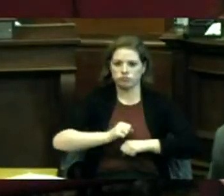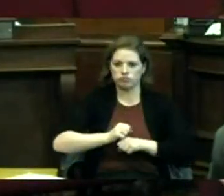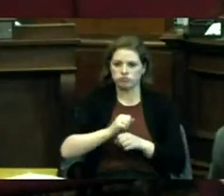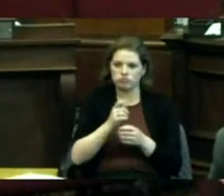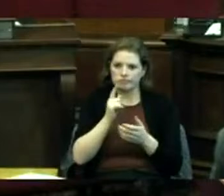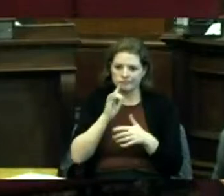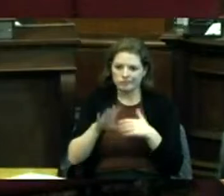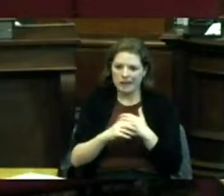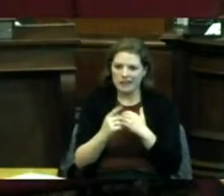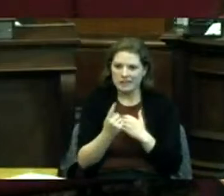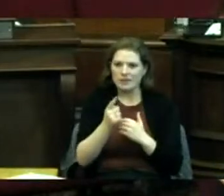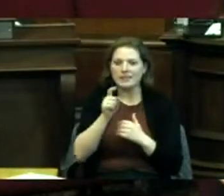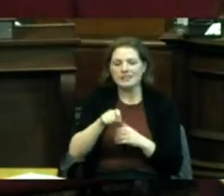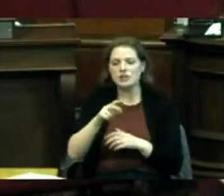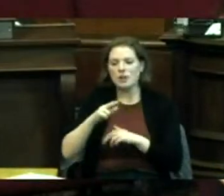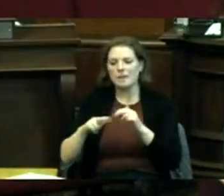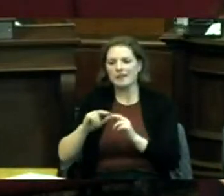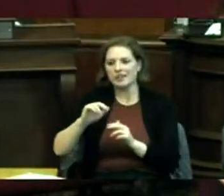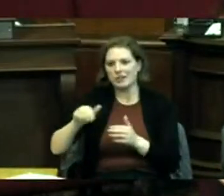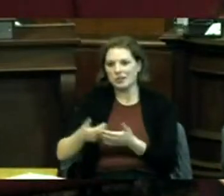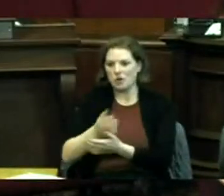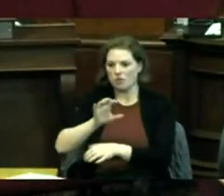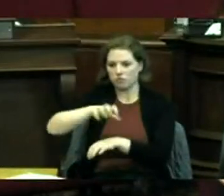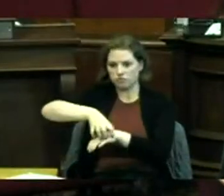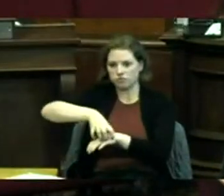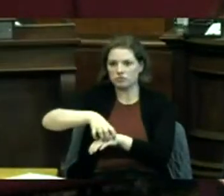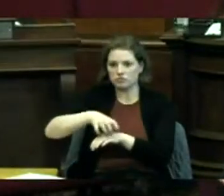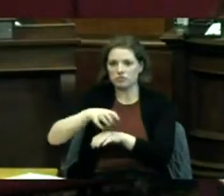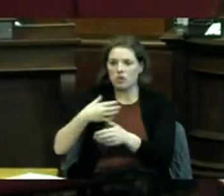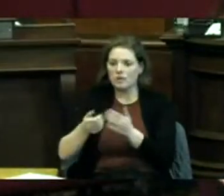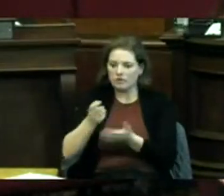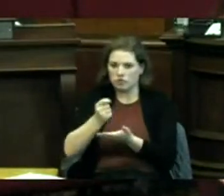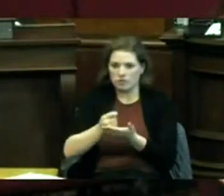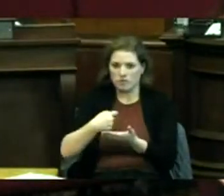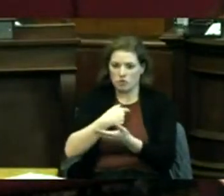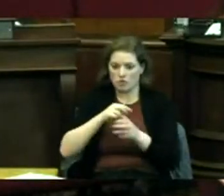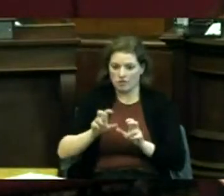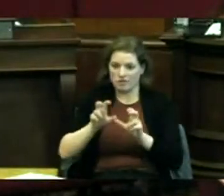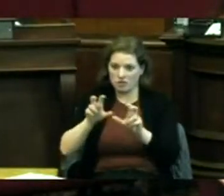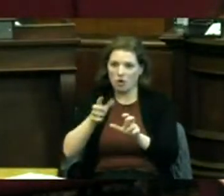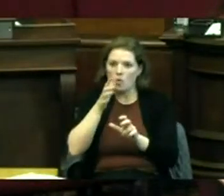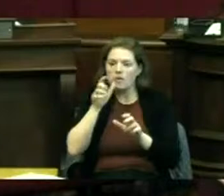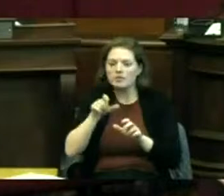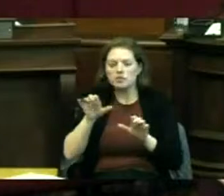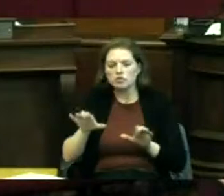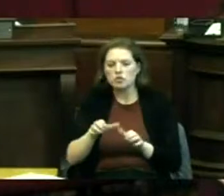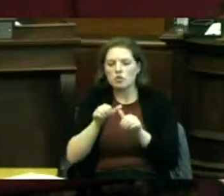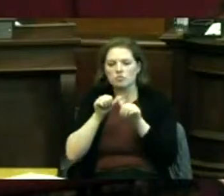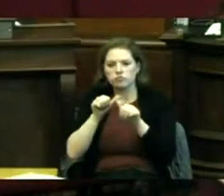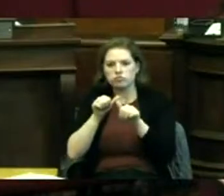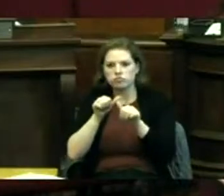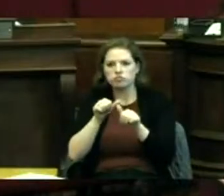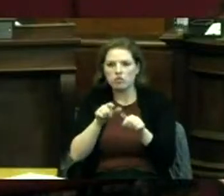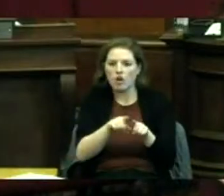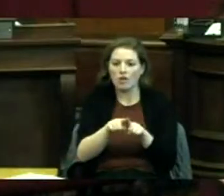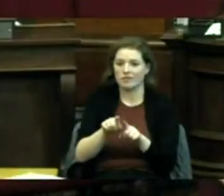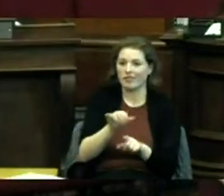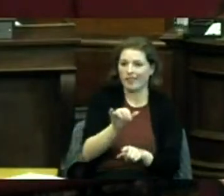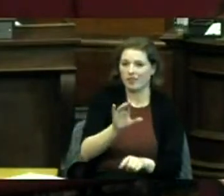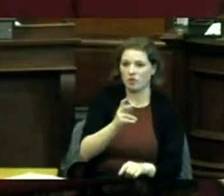buildings that exist at the park, now that we use for the current treatment, there's just no room to put anything out. So we would actually have to build